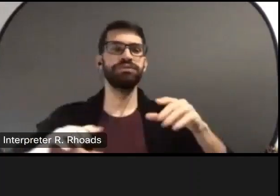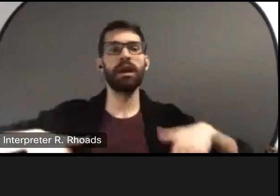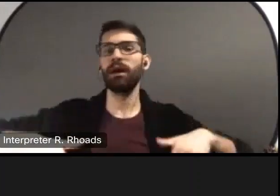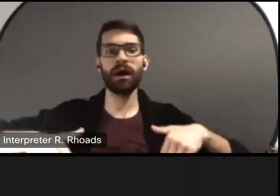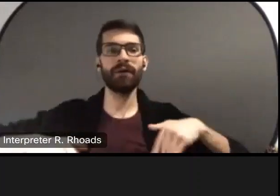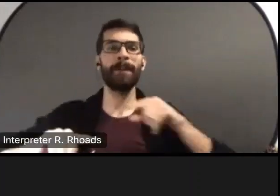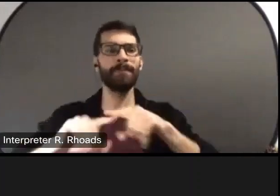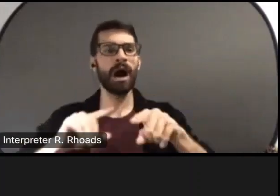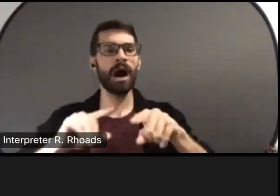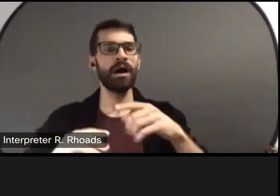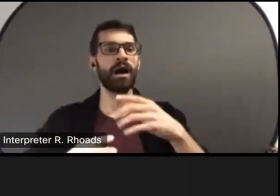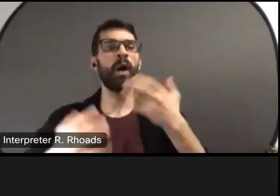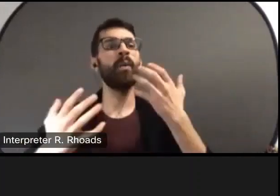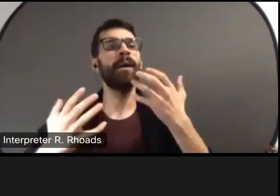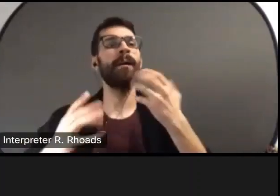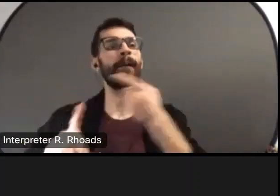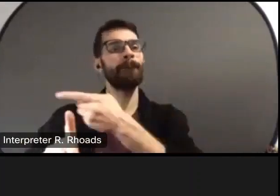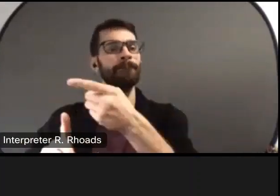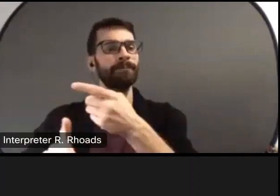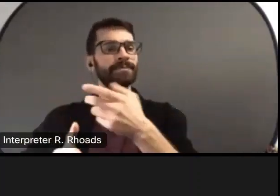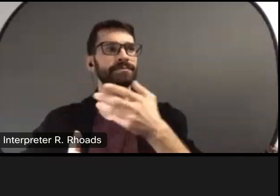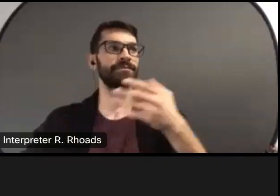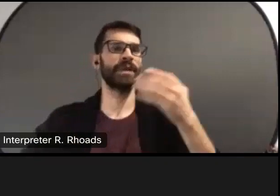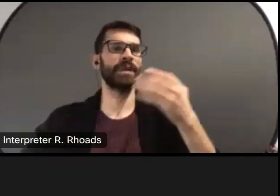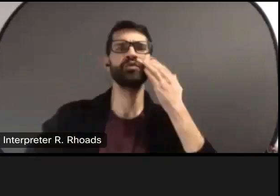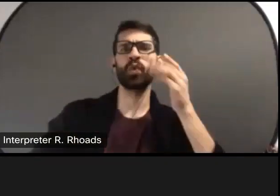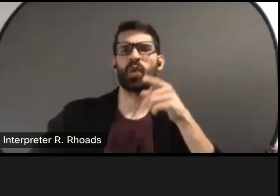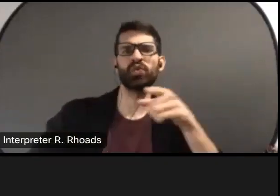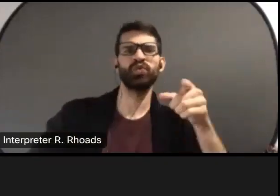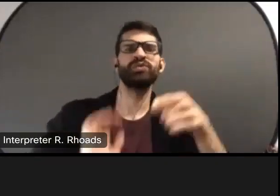offer that if you ask the Mayor's Office to help you identify an office,